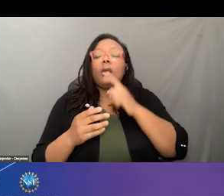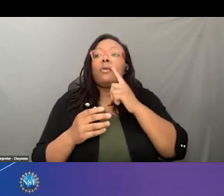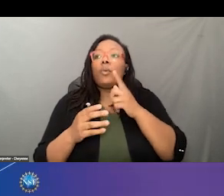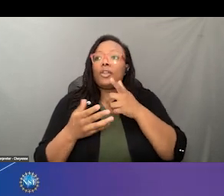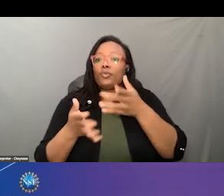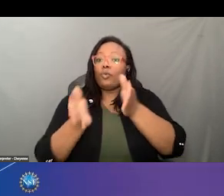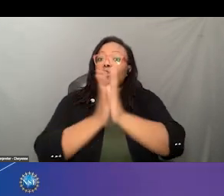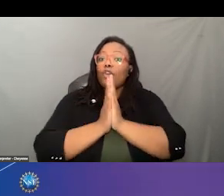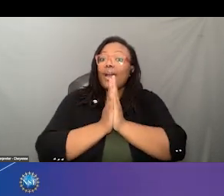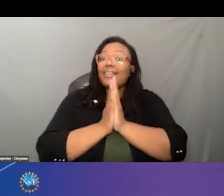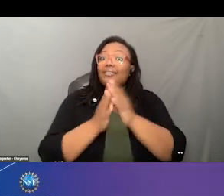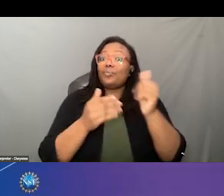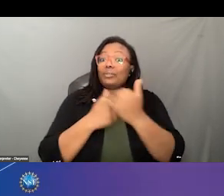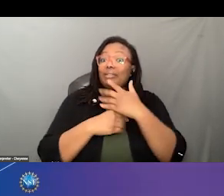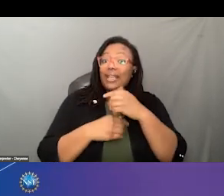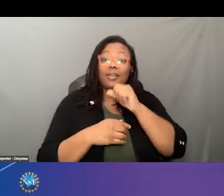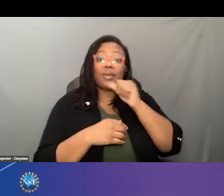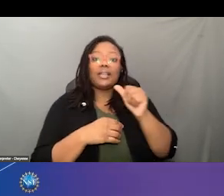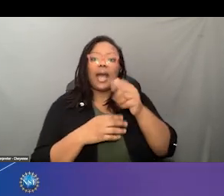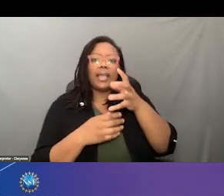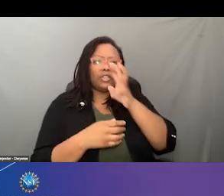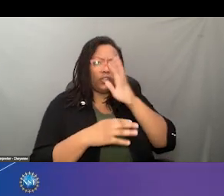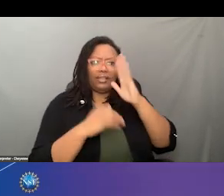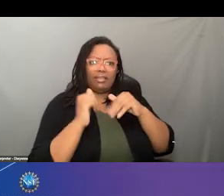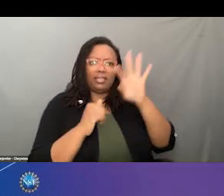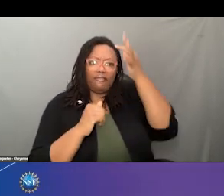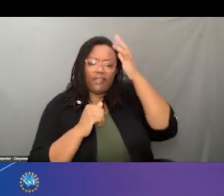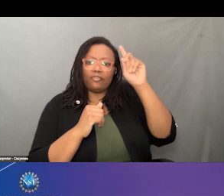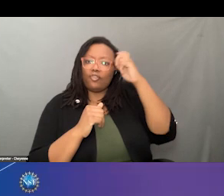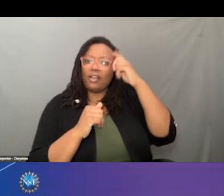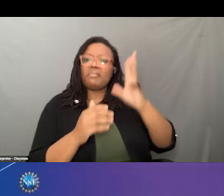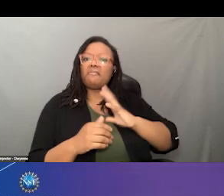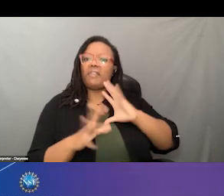and when not, and it's more restrictive than the federal government, it's totally fine.